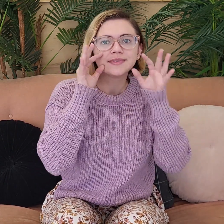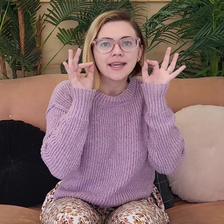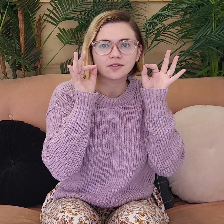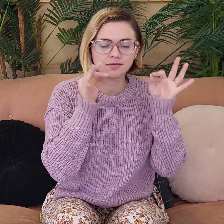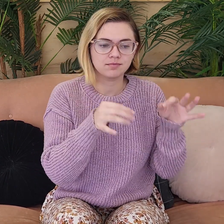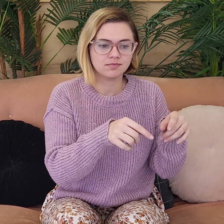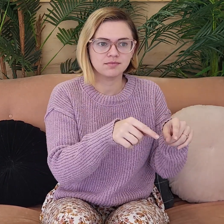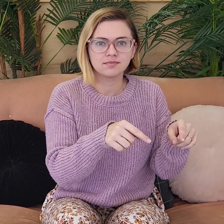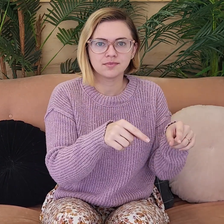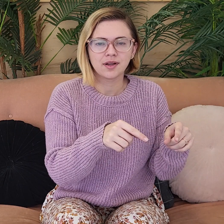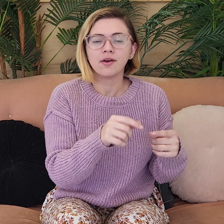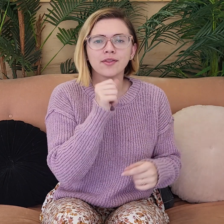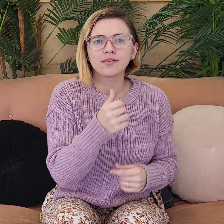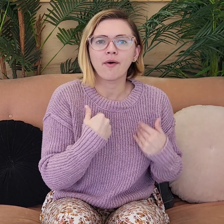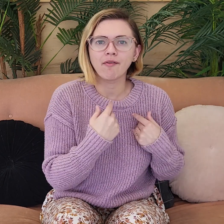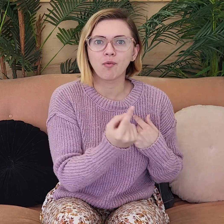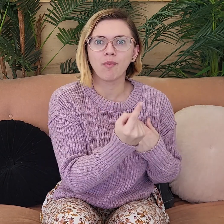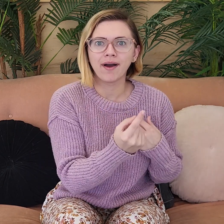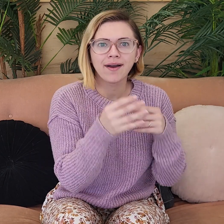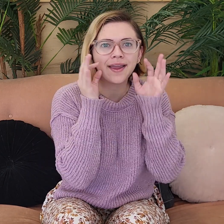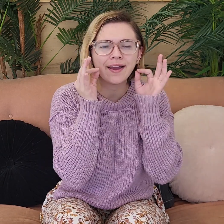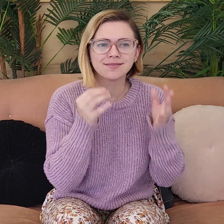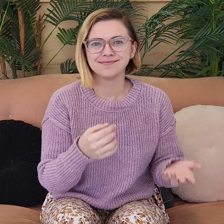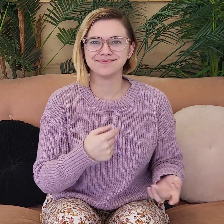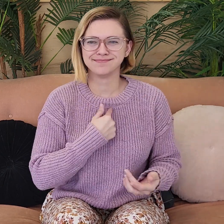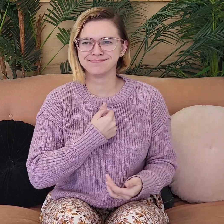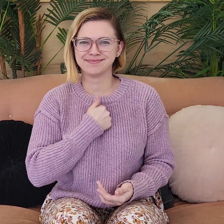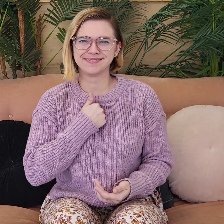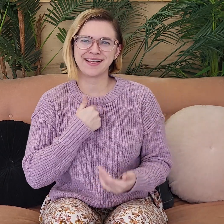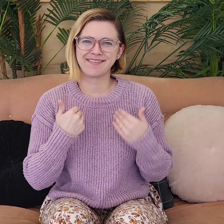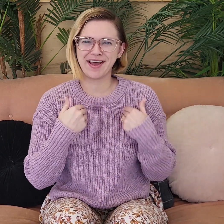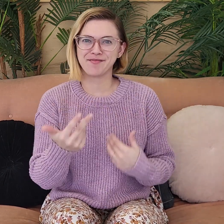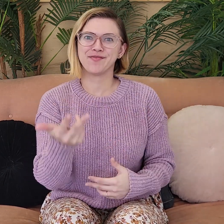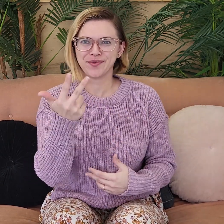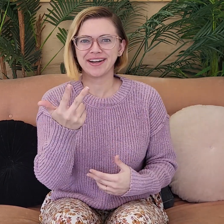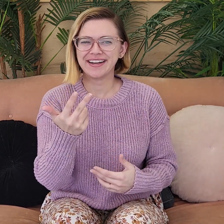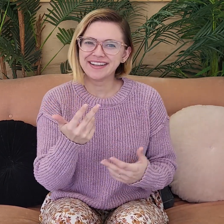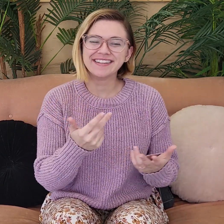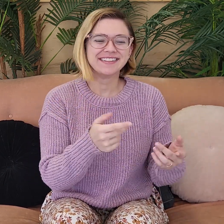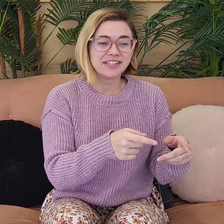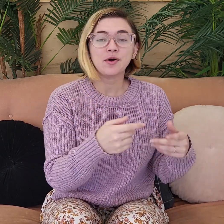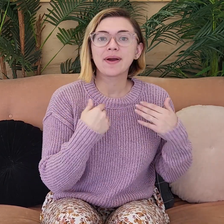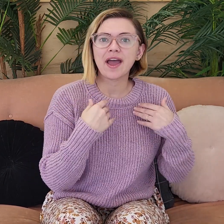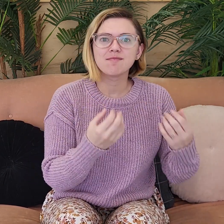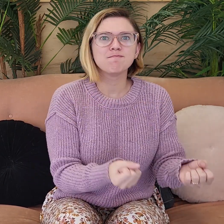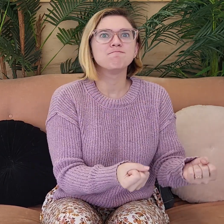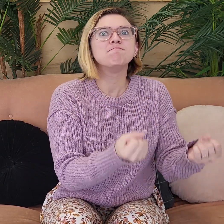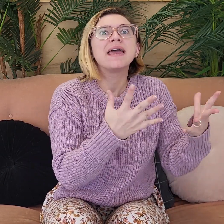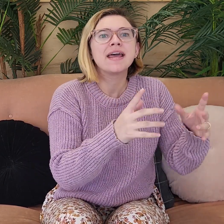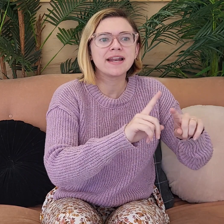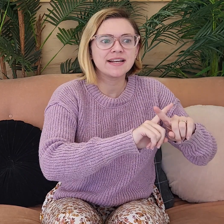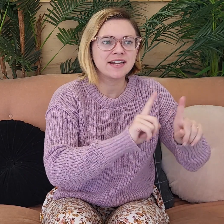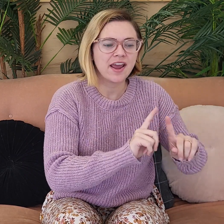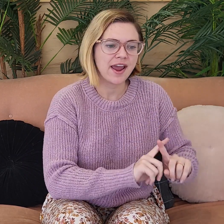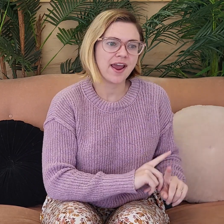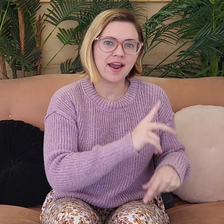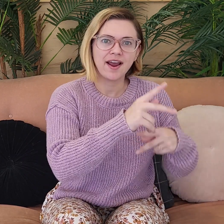the species of cats. But we don't just have one cat, I myself have3 cats alone. So we have many different